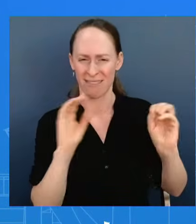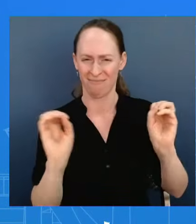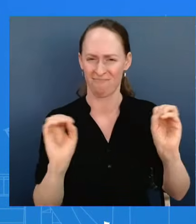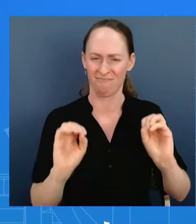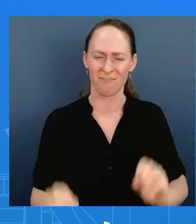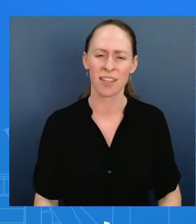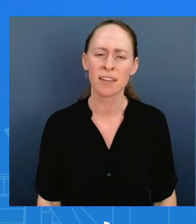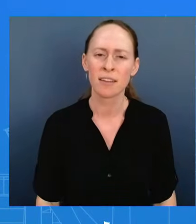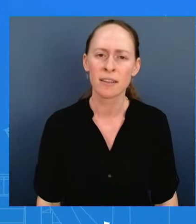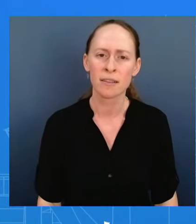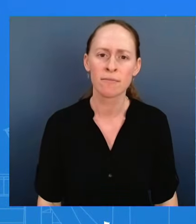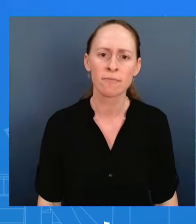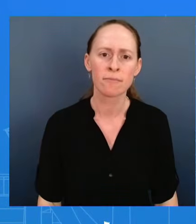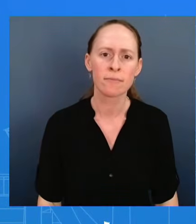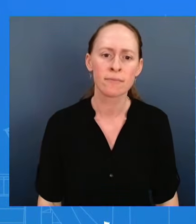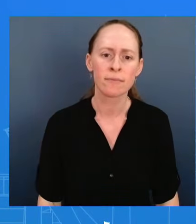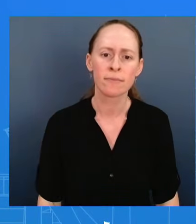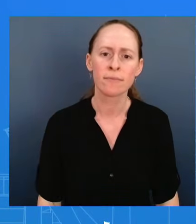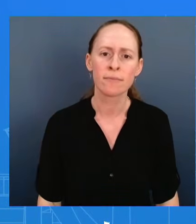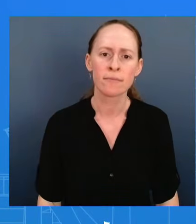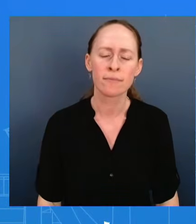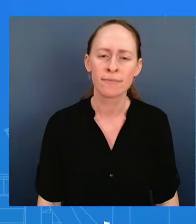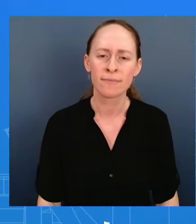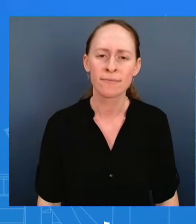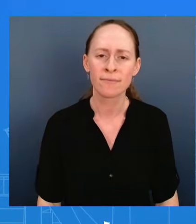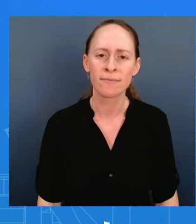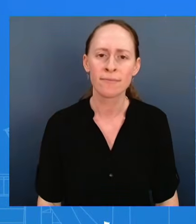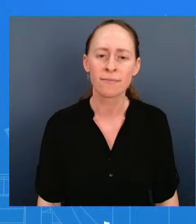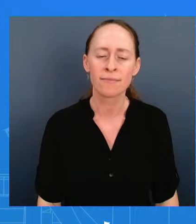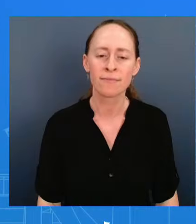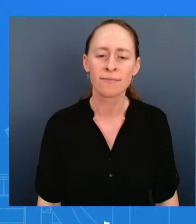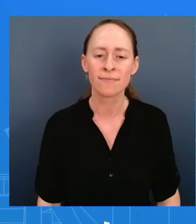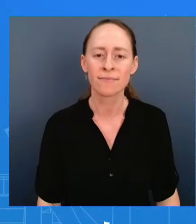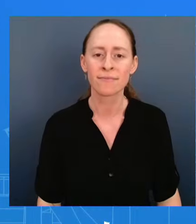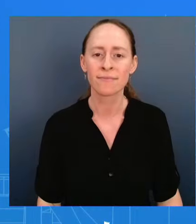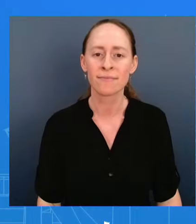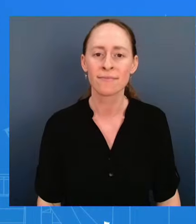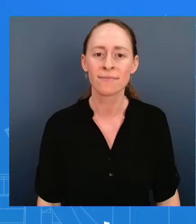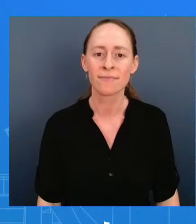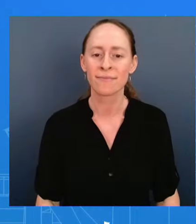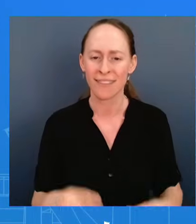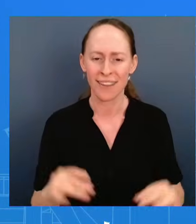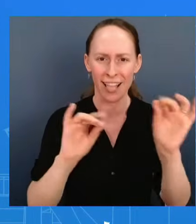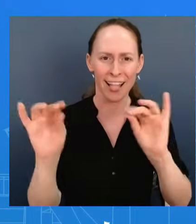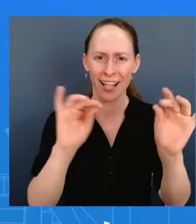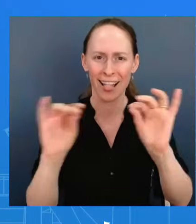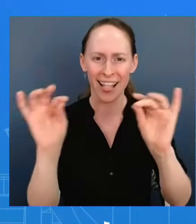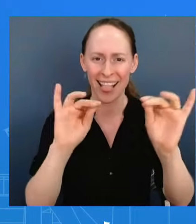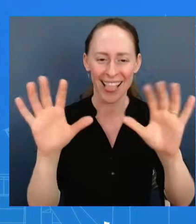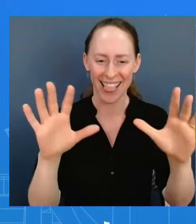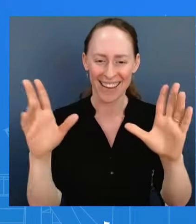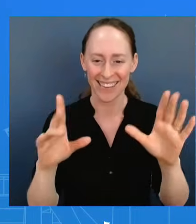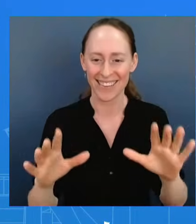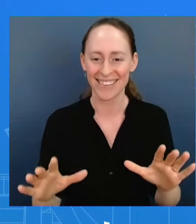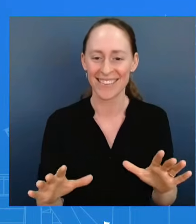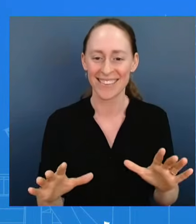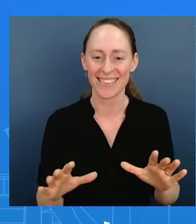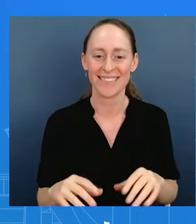Ms. Jean-Pierre: I said “Janne.” I said “Janne.” The Press: Oh, Janne? Ms. Jean-Pierre: Yeah. The Press: My bad. Ms. Jean-Pierre: No, it’s all good. The Press: Thank you. Thank you, Karine. And thank you, John. I have two questions.